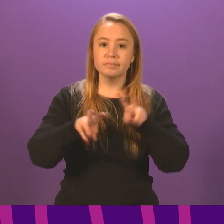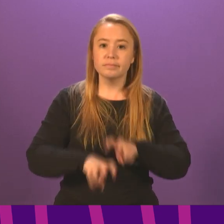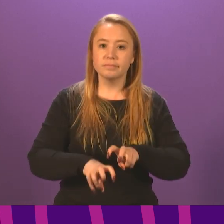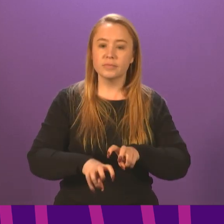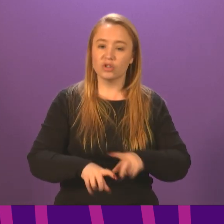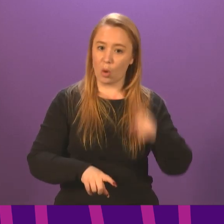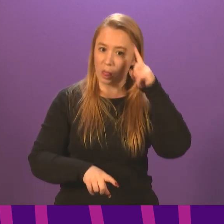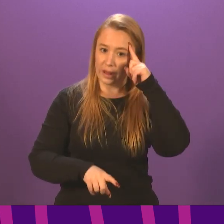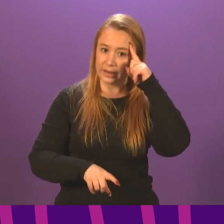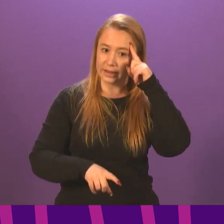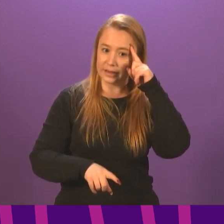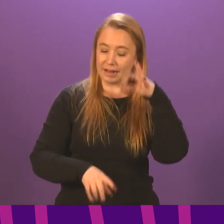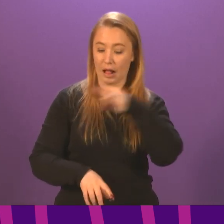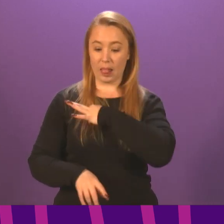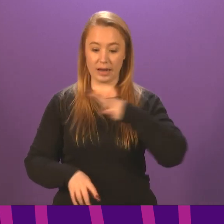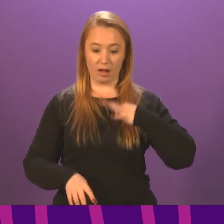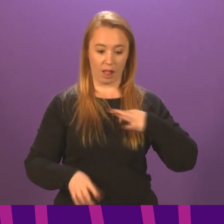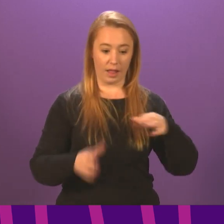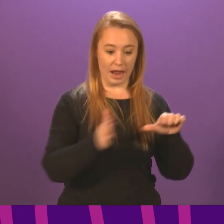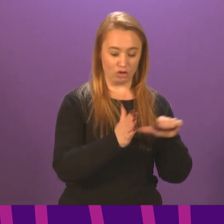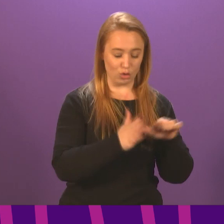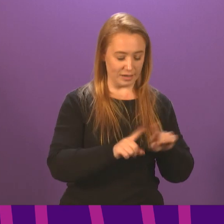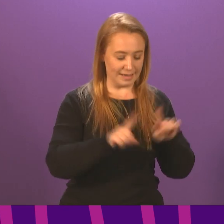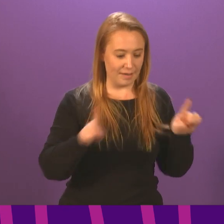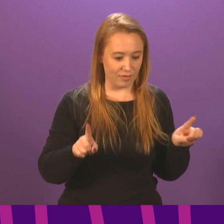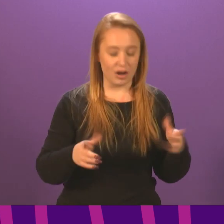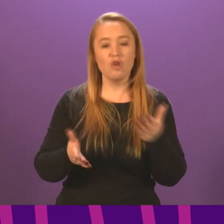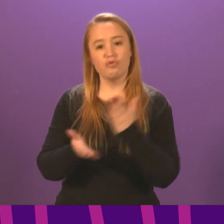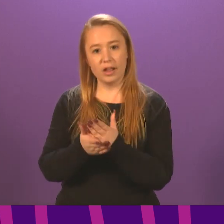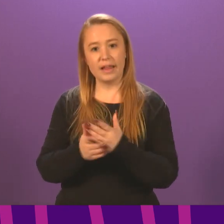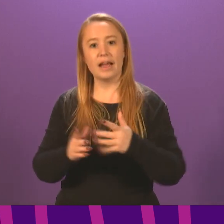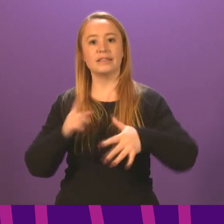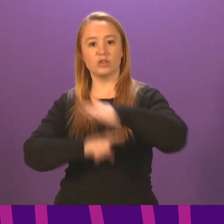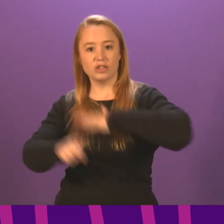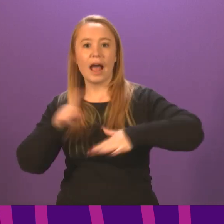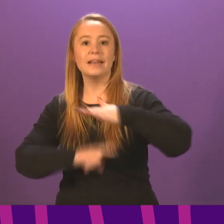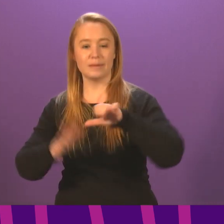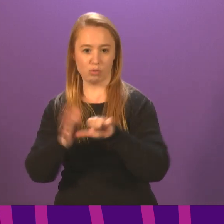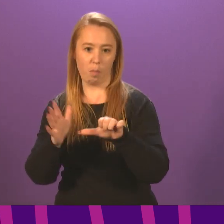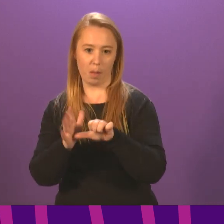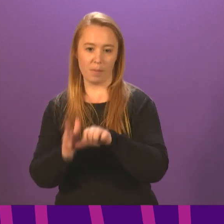do with clinical issues and more to do with societal circumstances that are exactly the